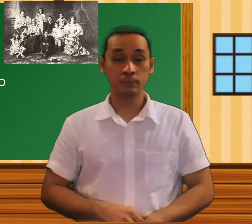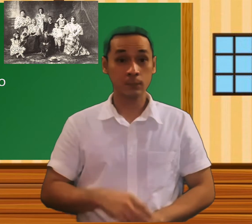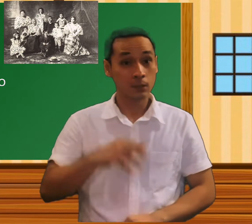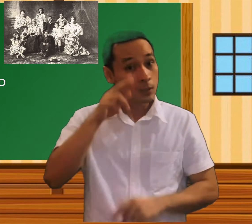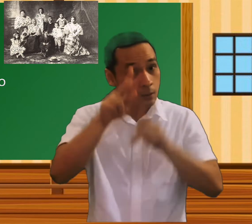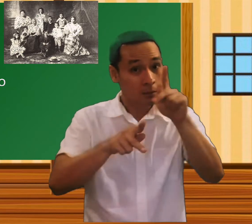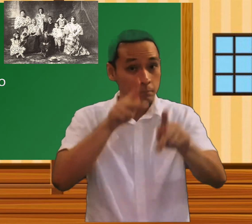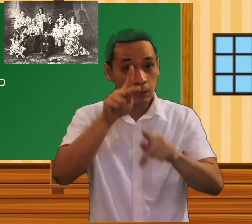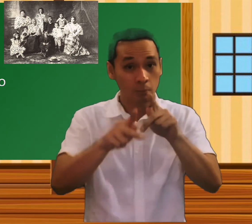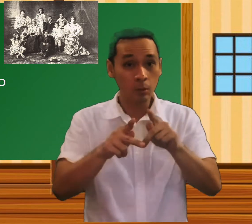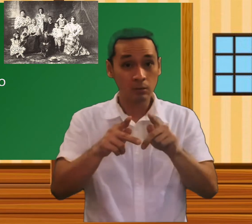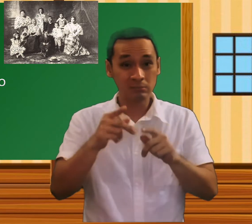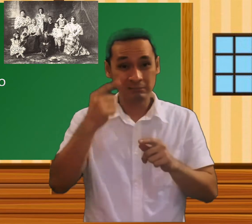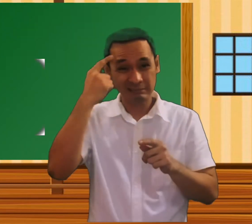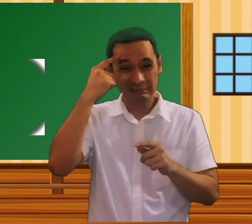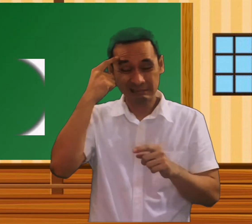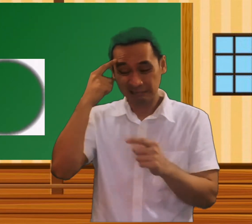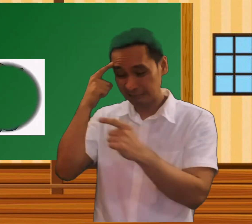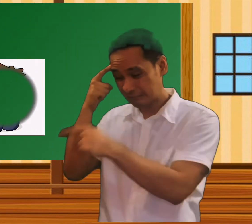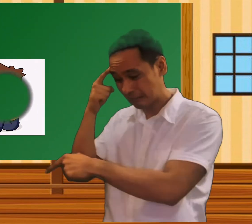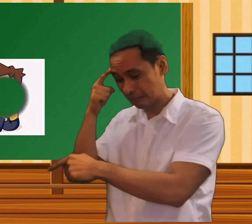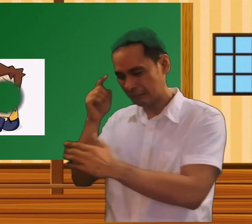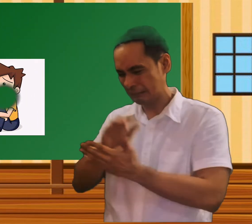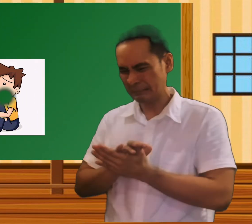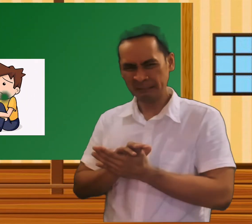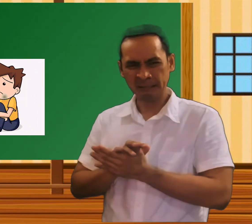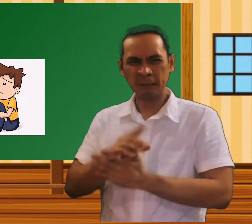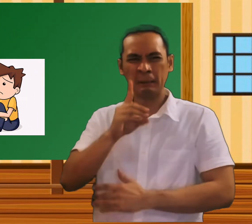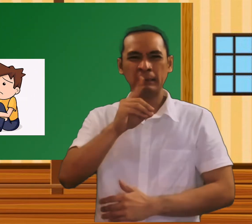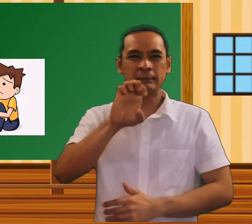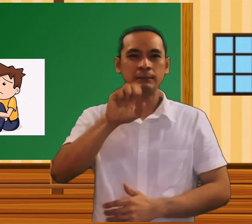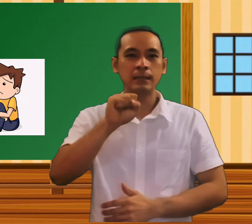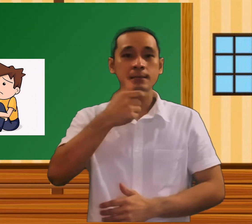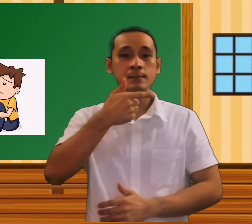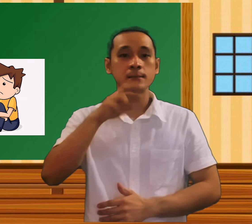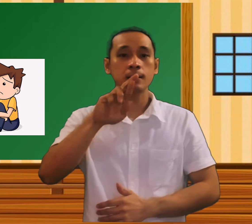people considered such children as des graciadas